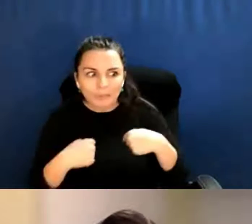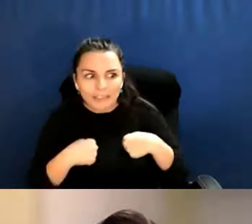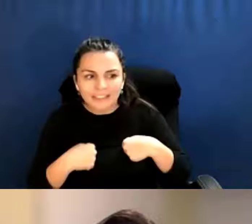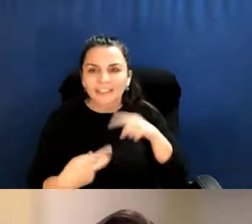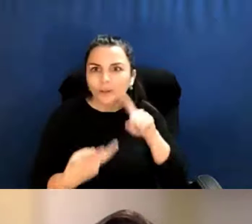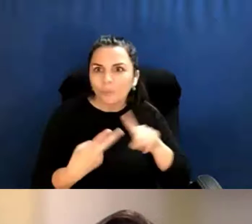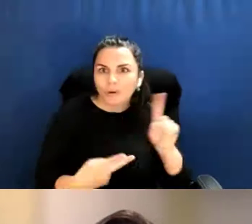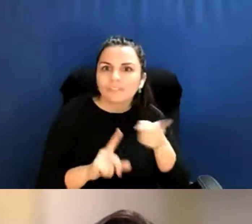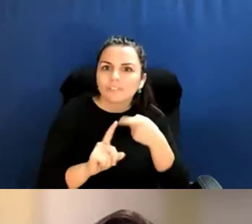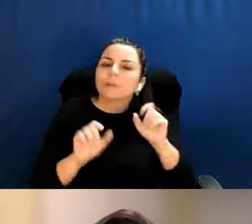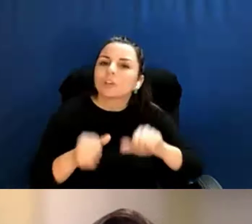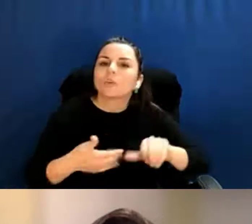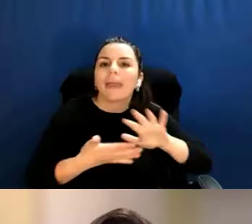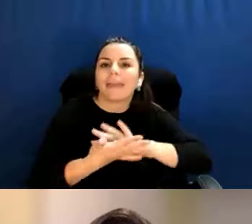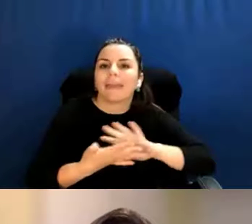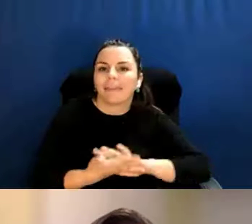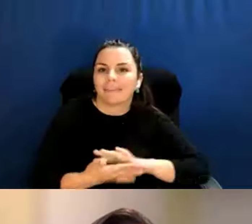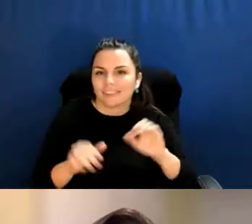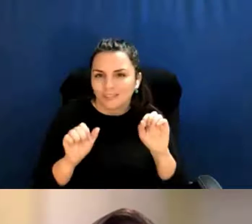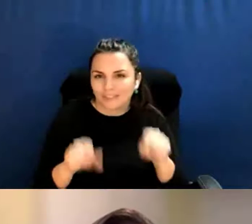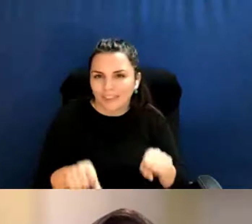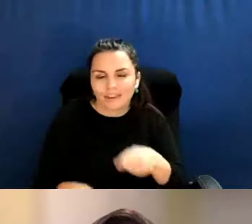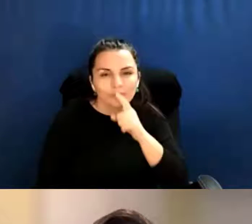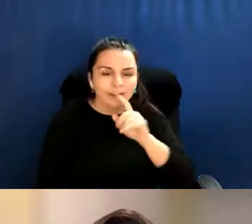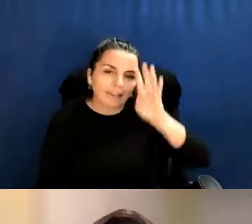you can make it like a hypothetical situation.